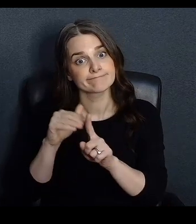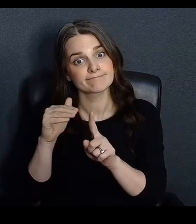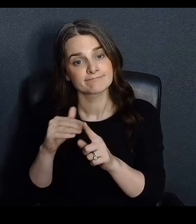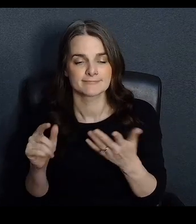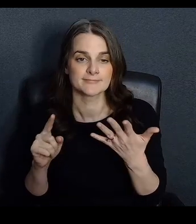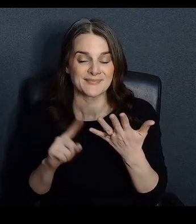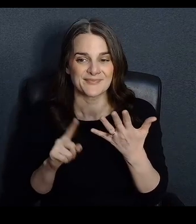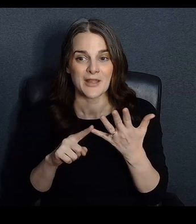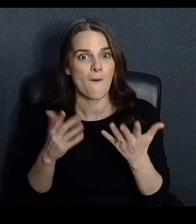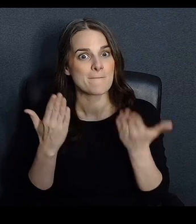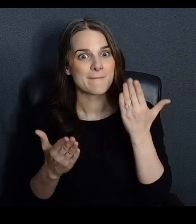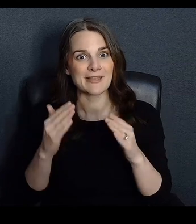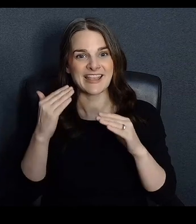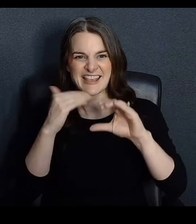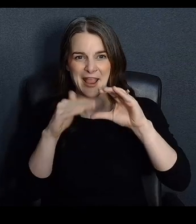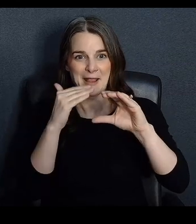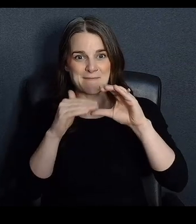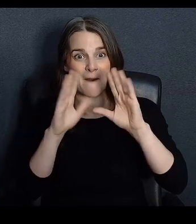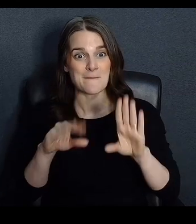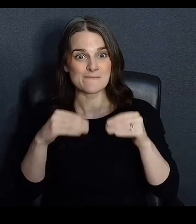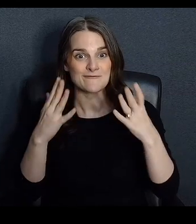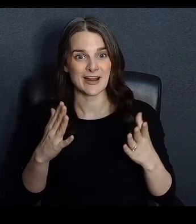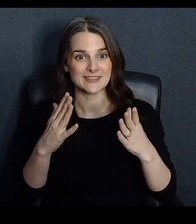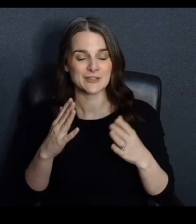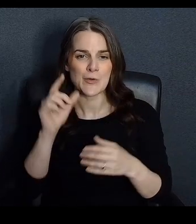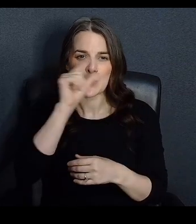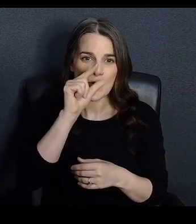from our email providers, like we use a Google Calendar on our phone or our desktop.